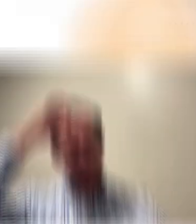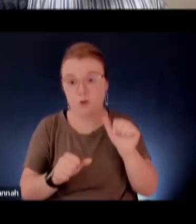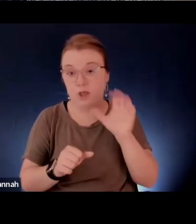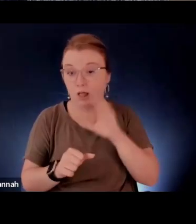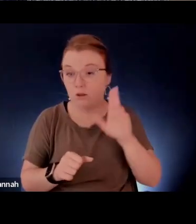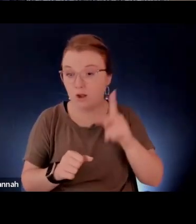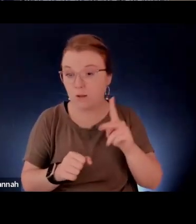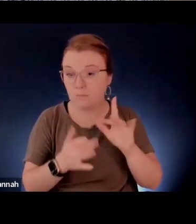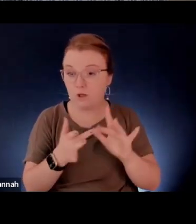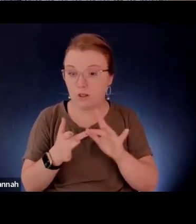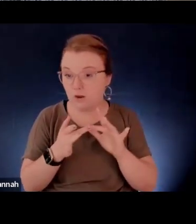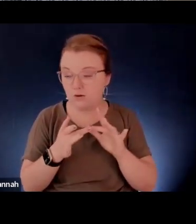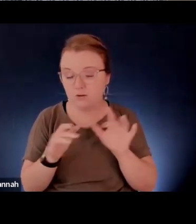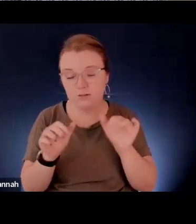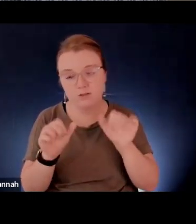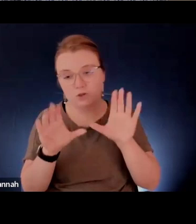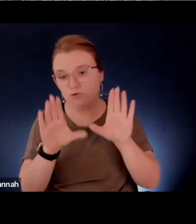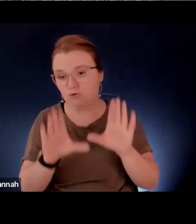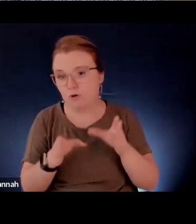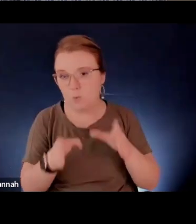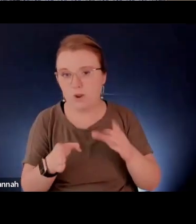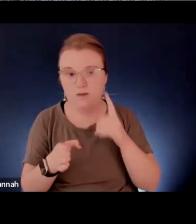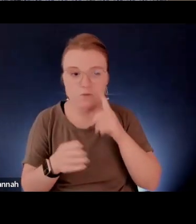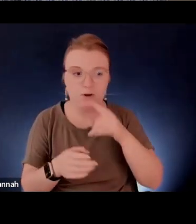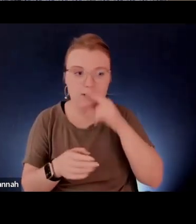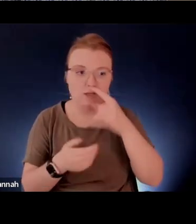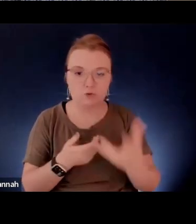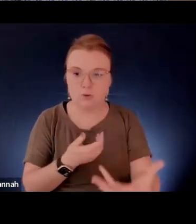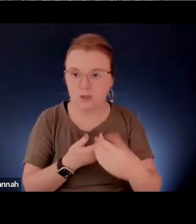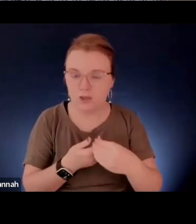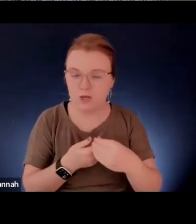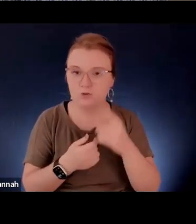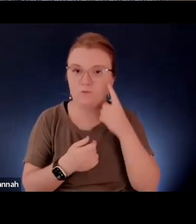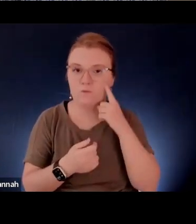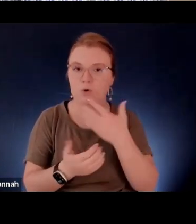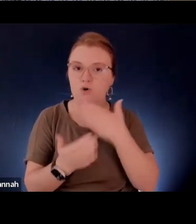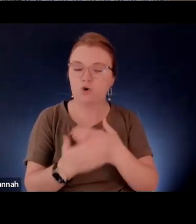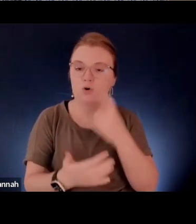But it's a great way to get kids engaged in making really good eye contact with themselves